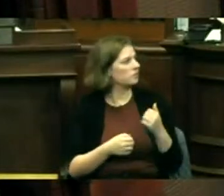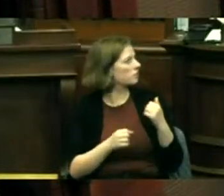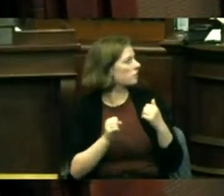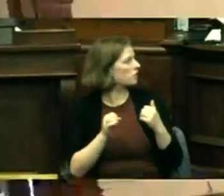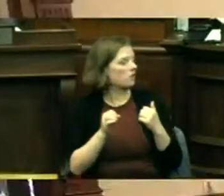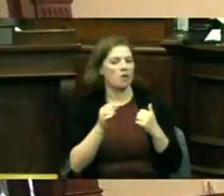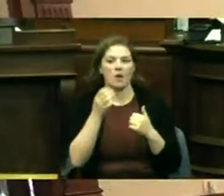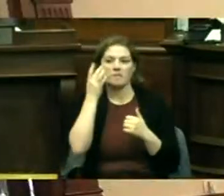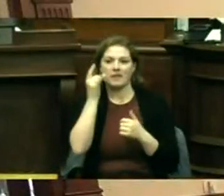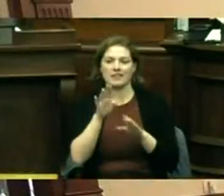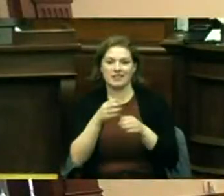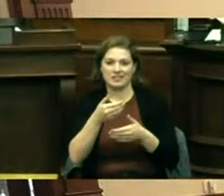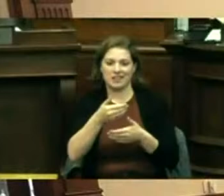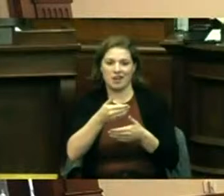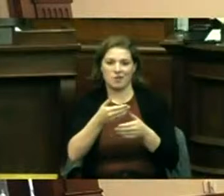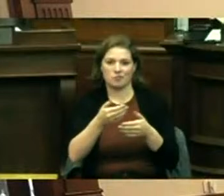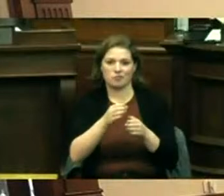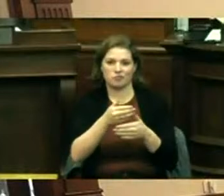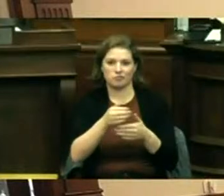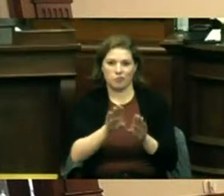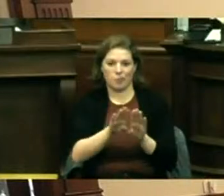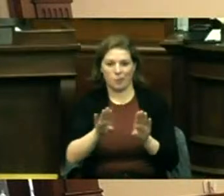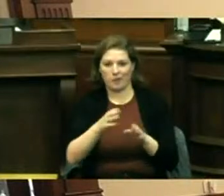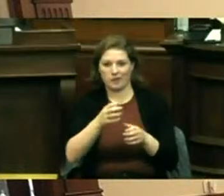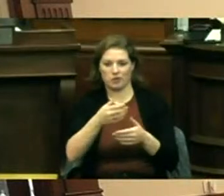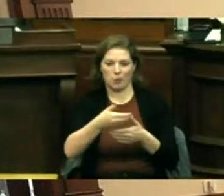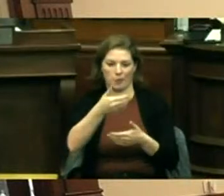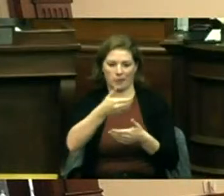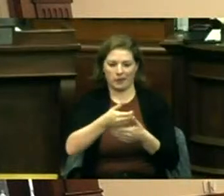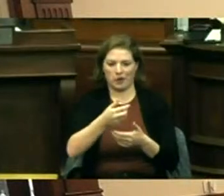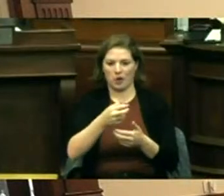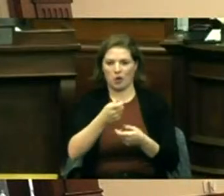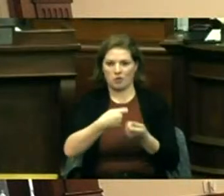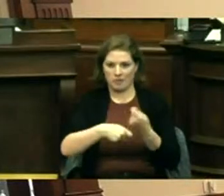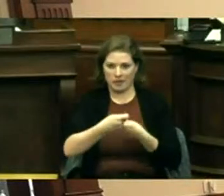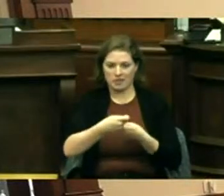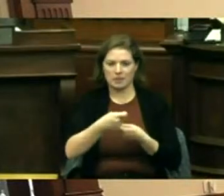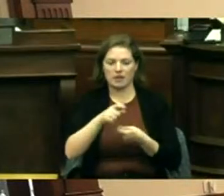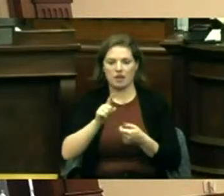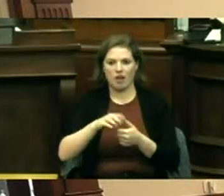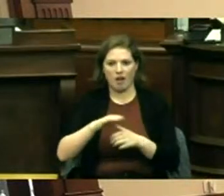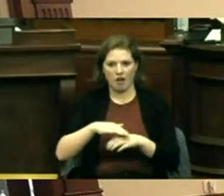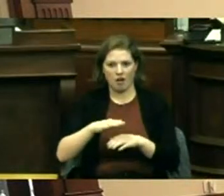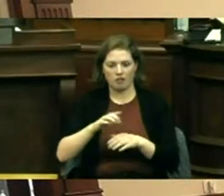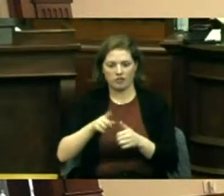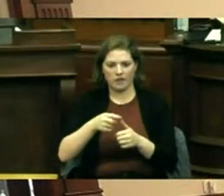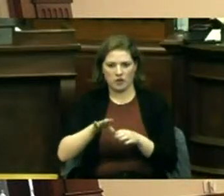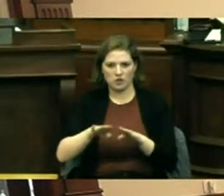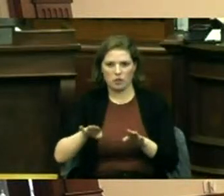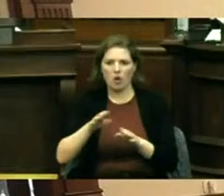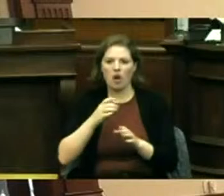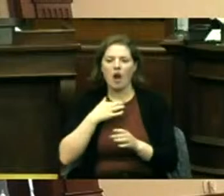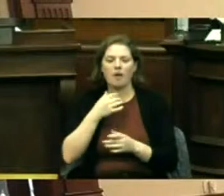we can probably do more detail if you looking for exact locations. So because it's mainly window replacement and